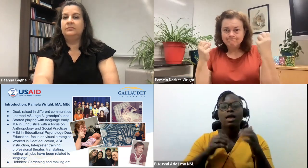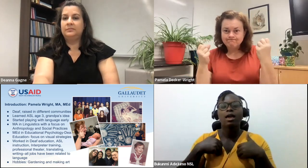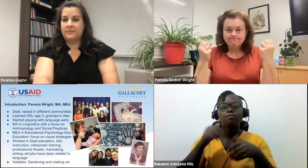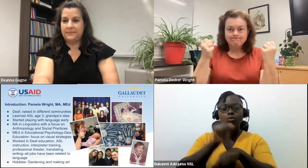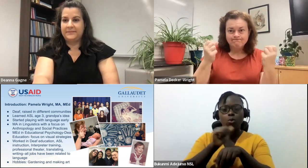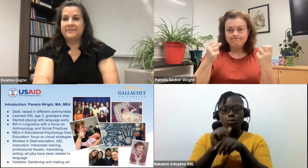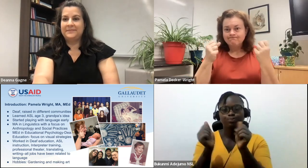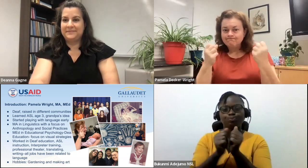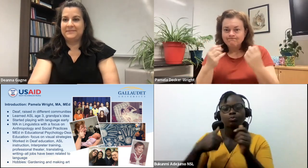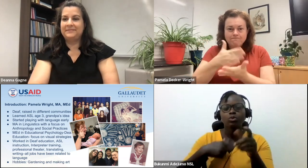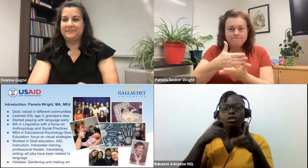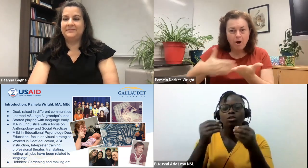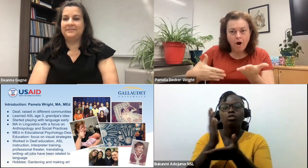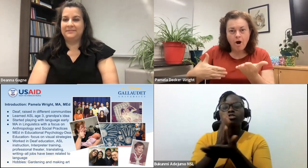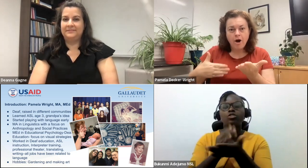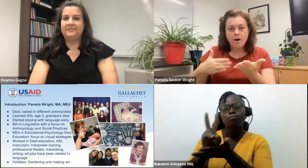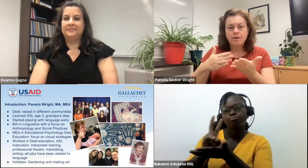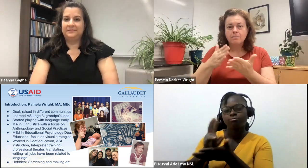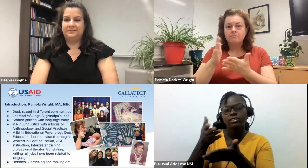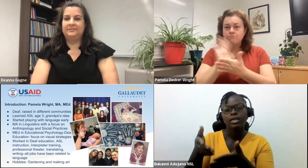but they were beginning to practice using sign languages.